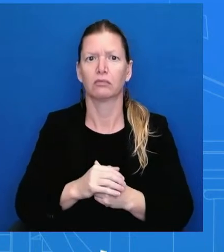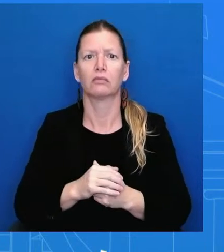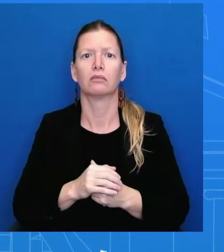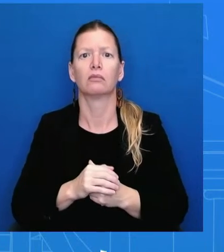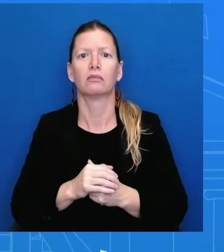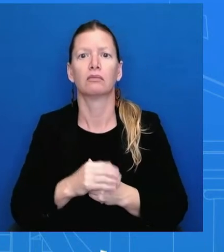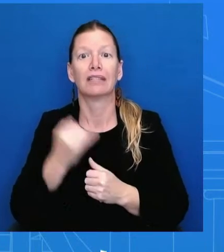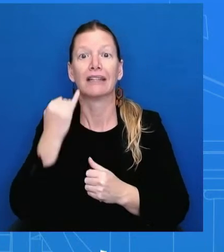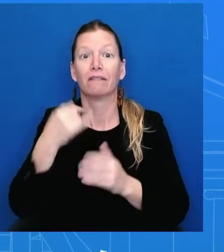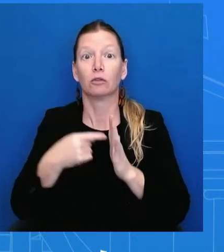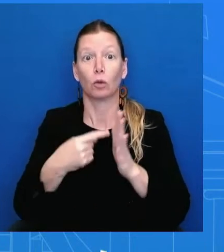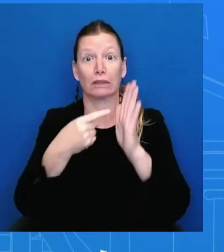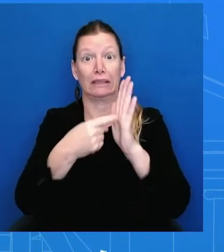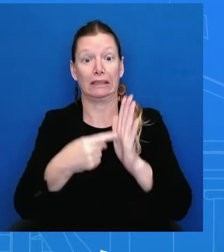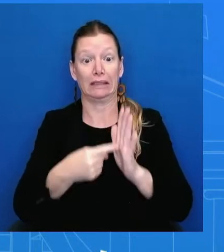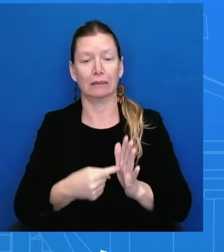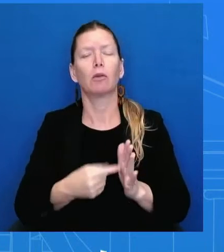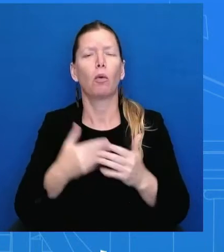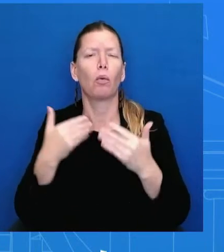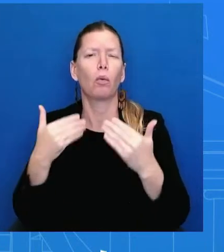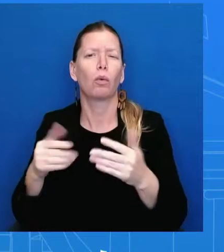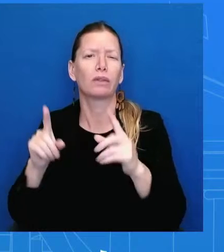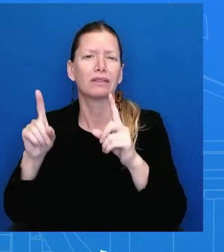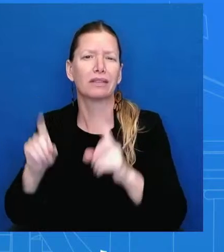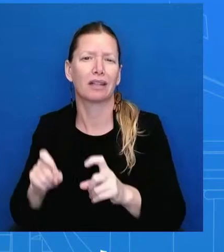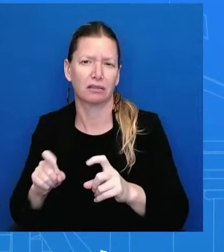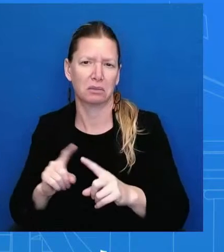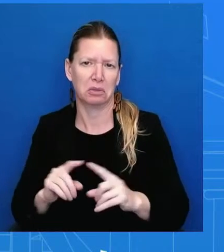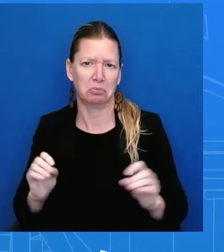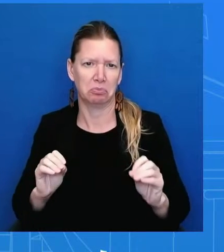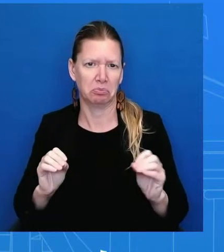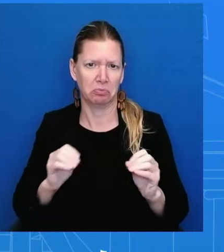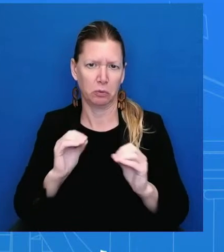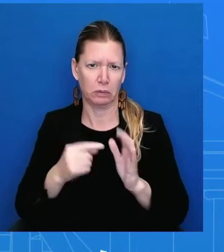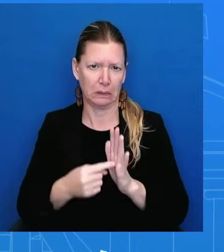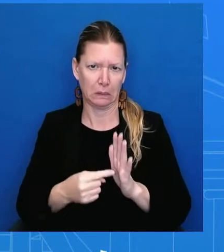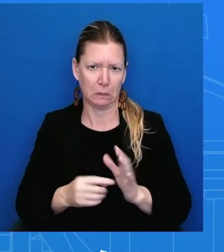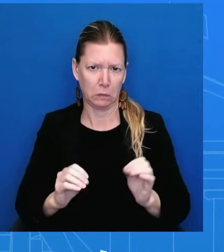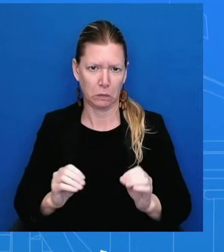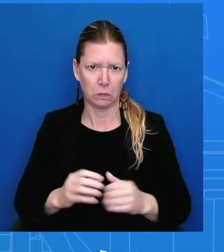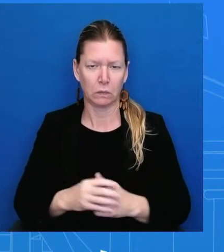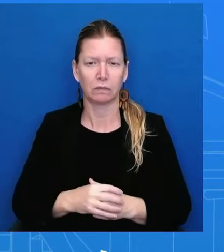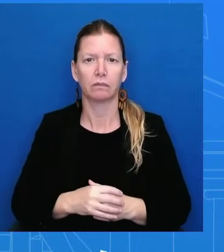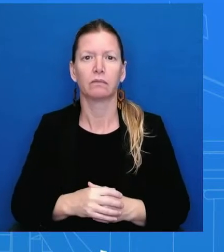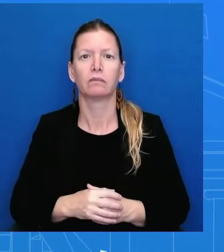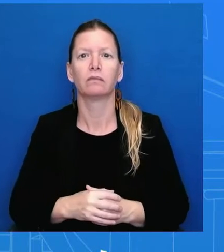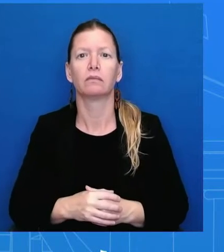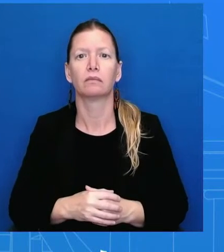The Press: -- is he not feeling well? Ms. Jean-Pierre: -- which is why -- no, no, no, it's -- it's in context of the second gentleman. But to answer your point, he did not have me- --